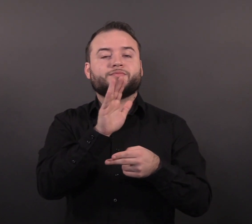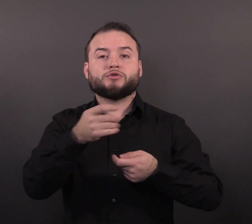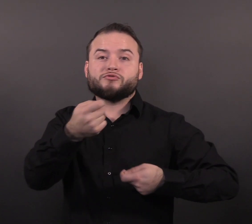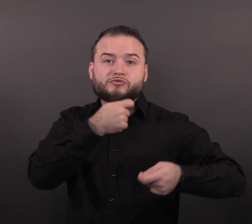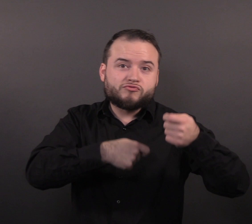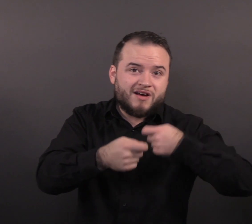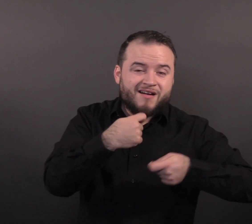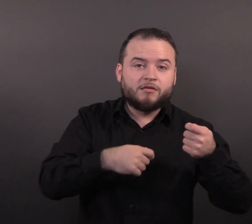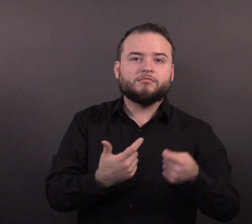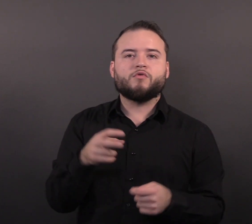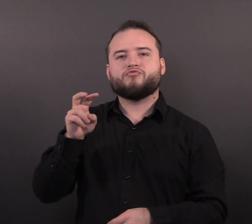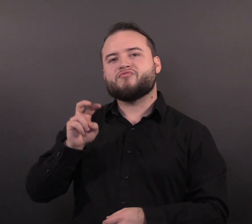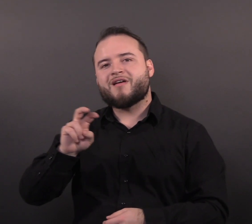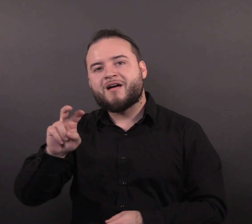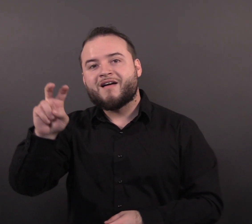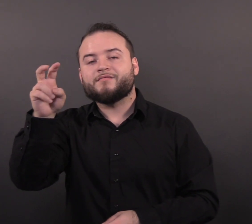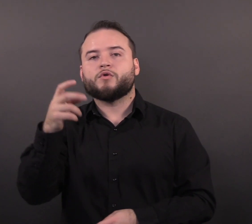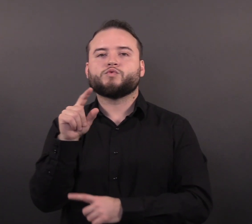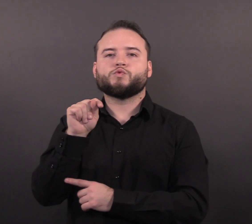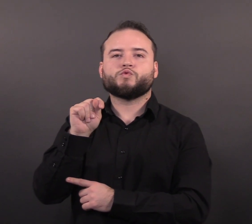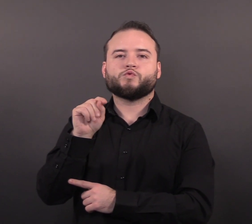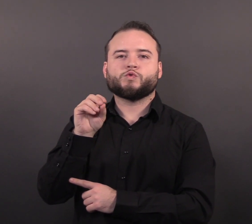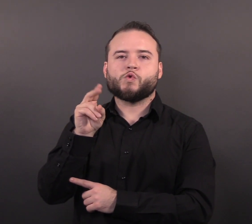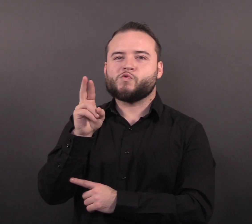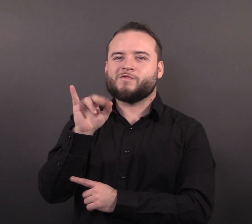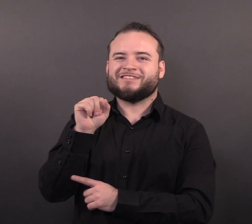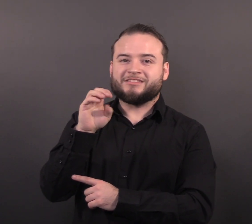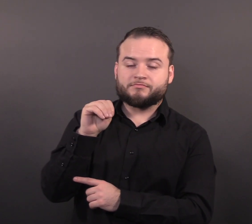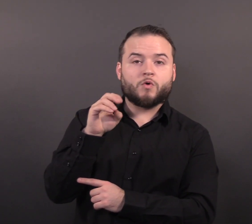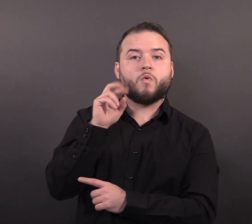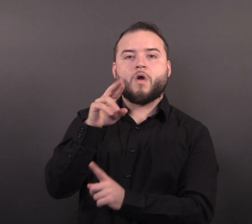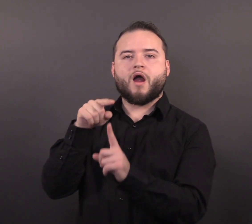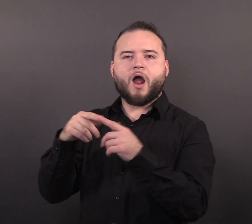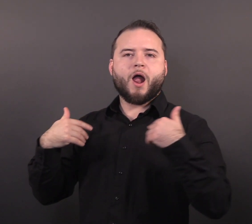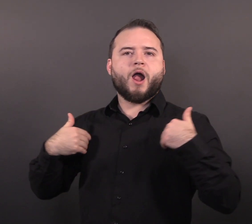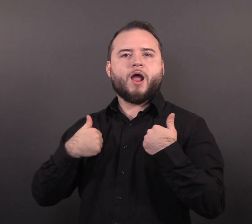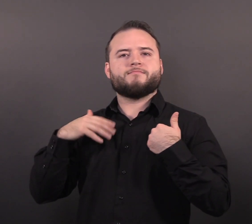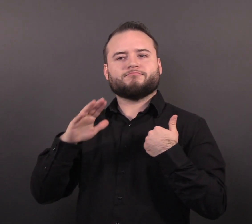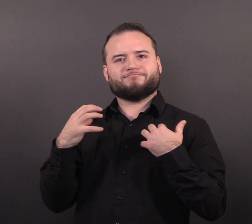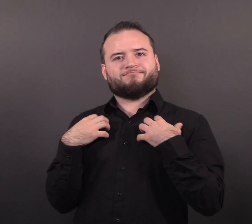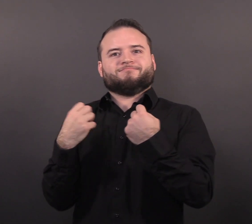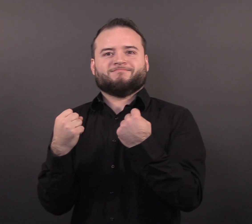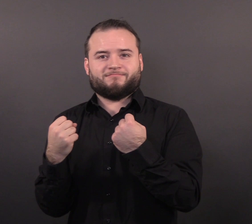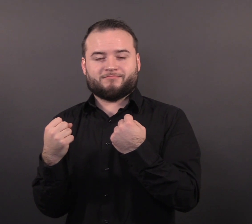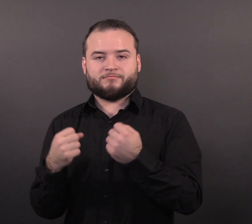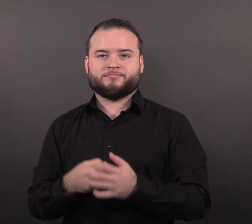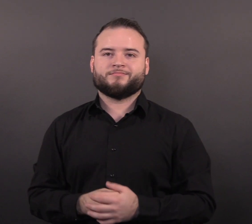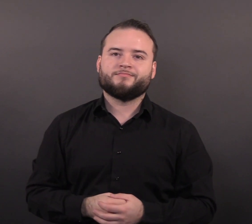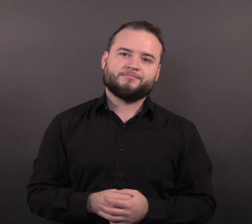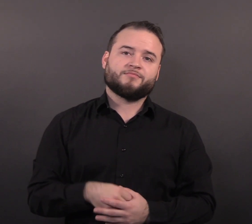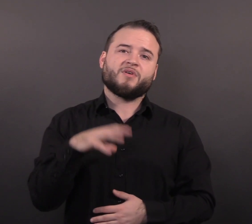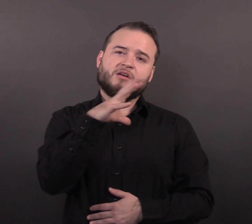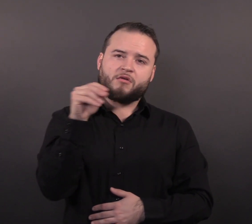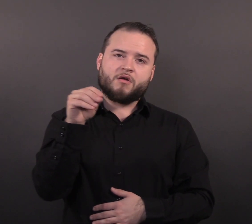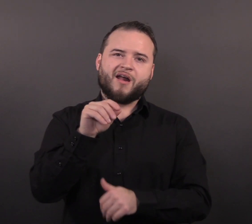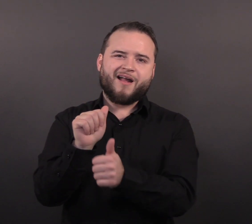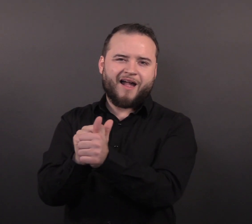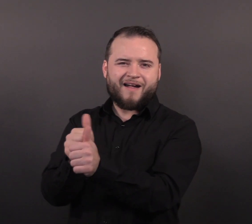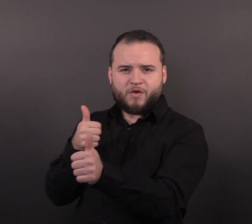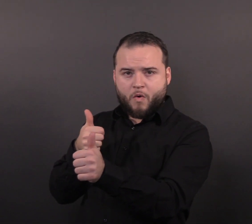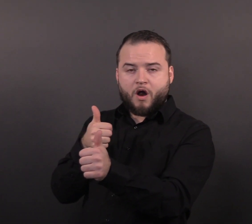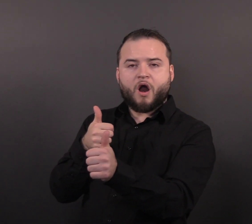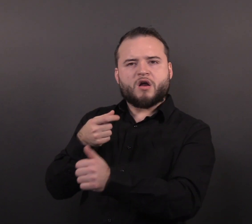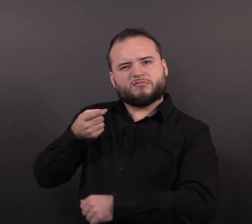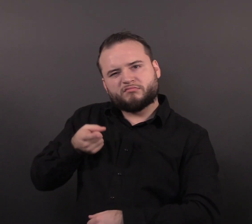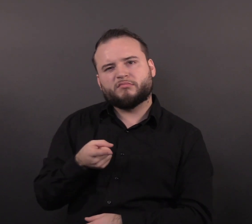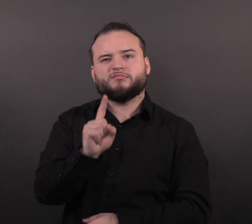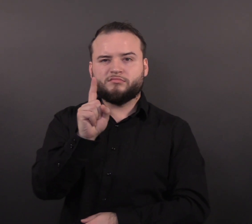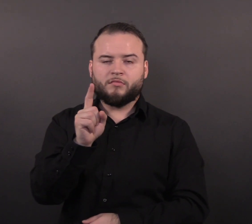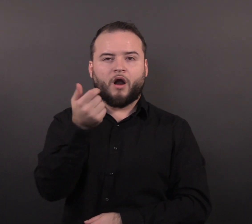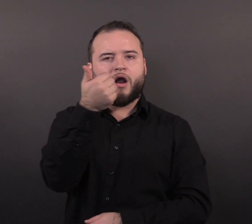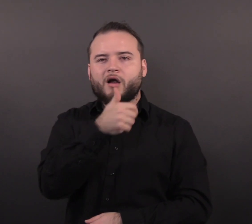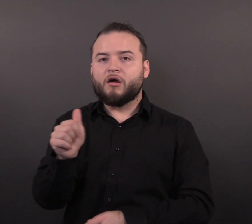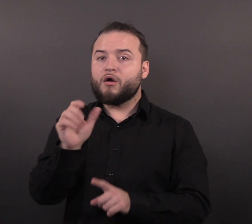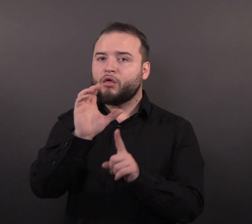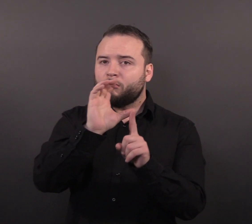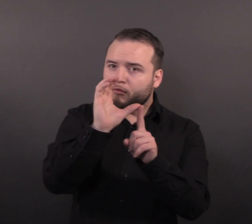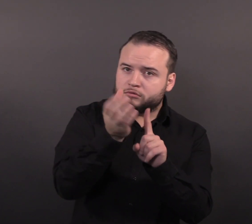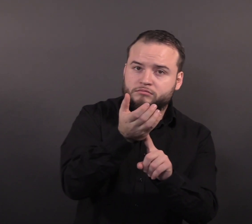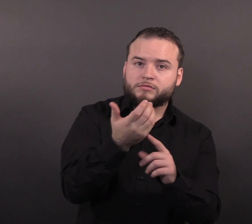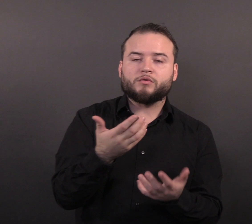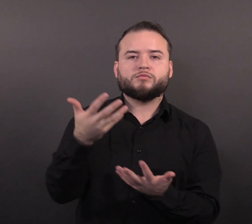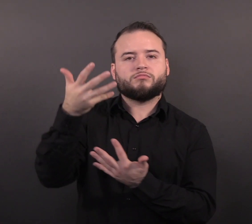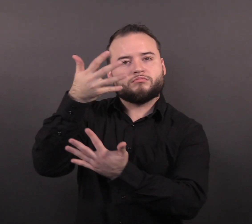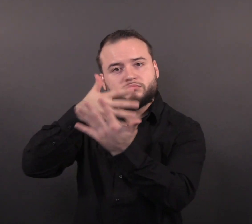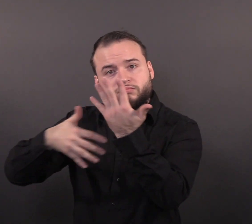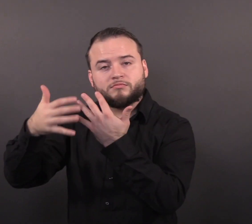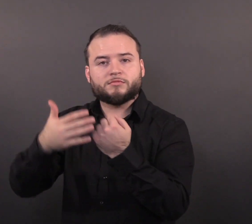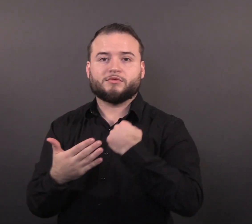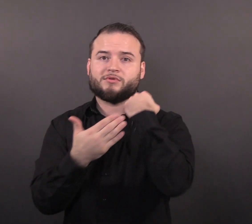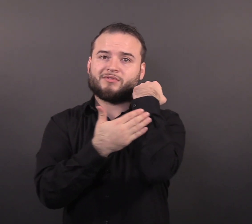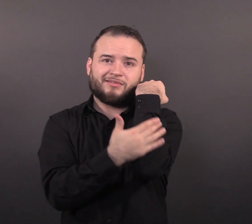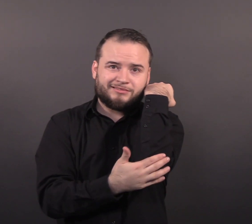travel, tourism or animal welfare, and avoid causing offence to any cultural, social, national,